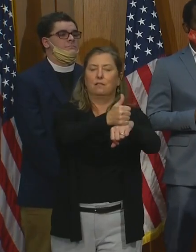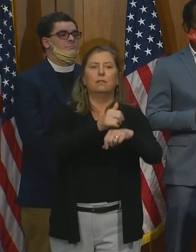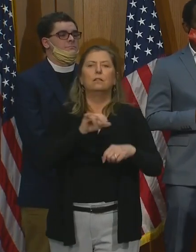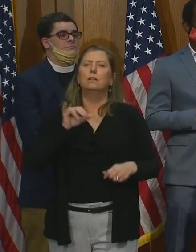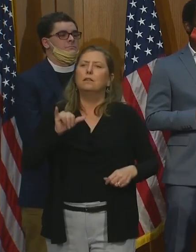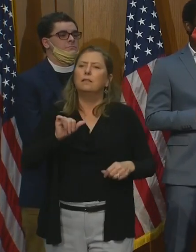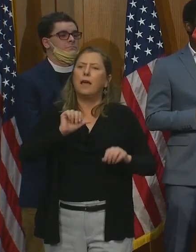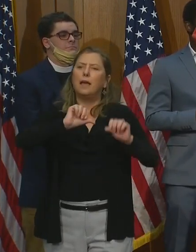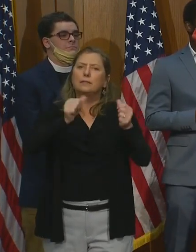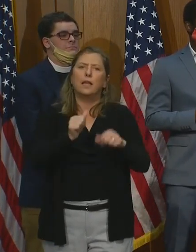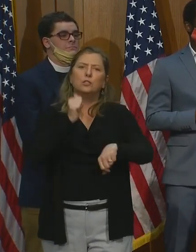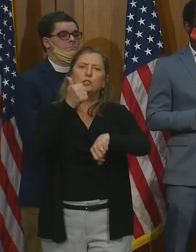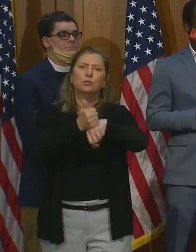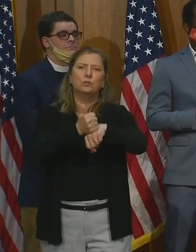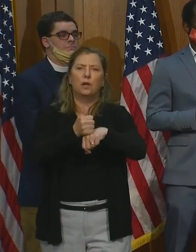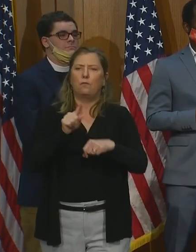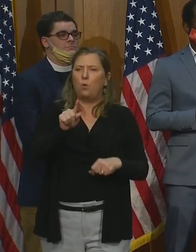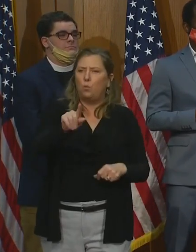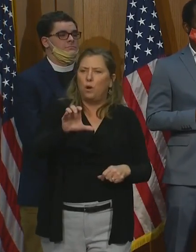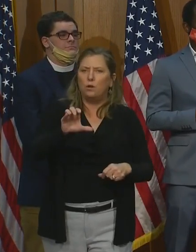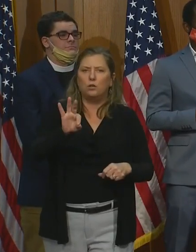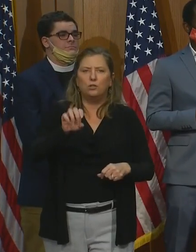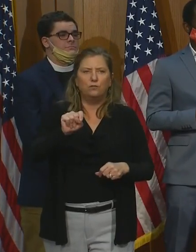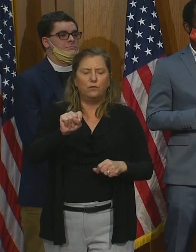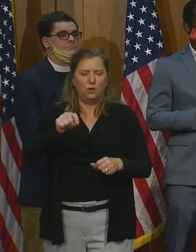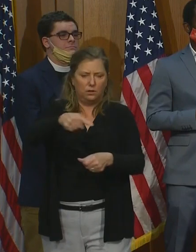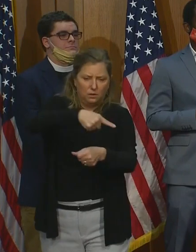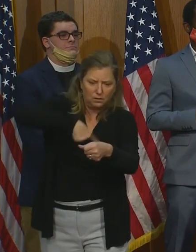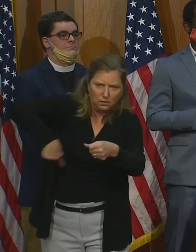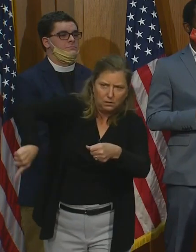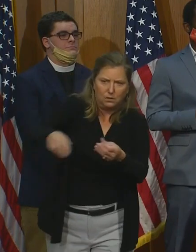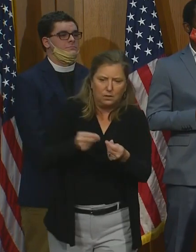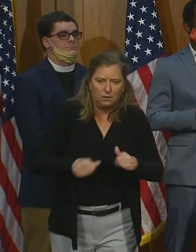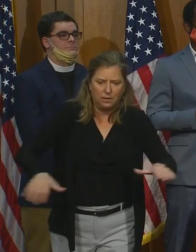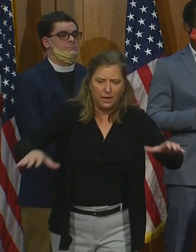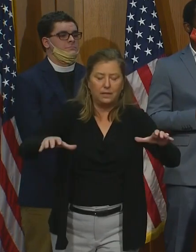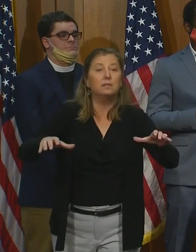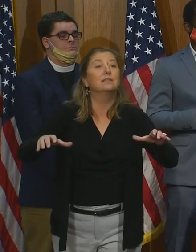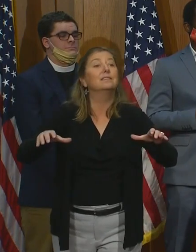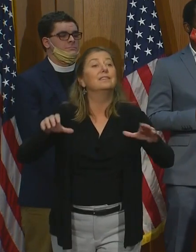KEEP IT UP FOREVER. IT SITS ON